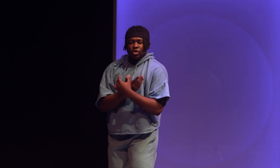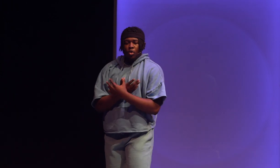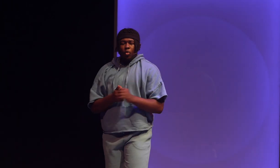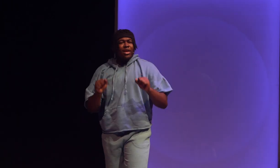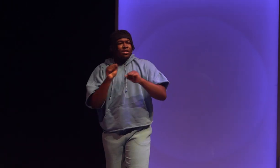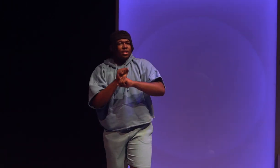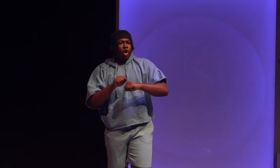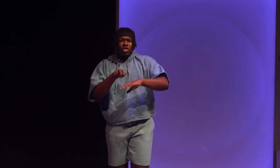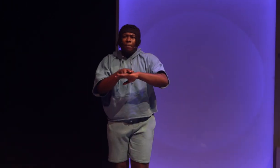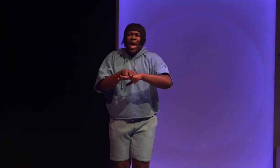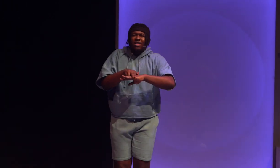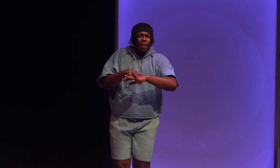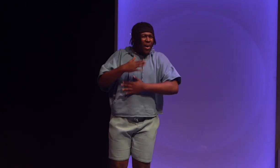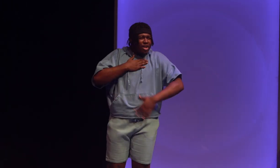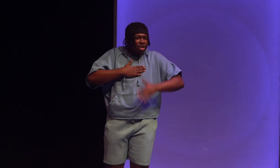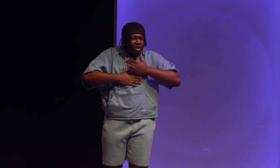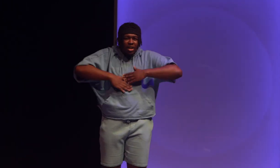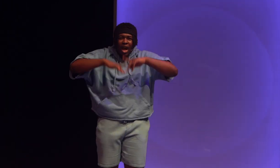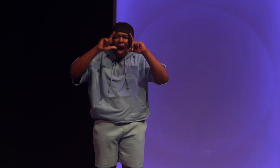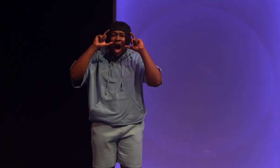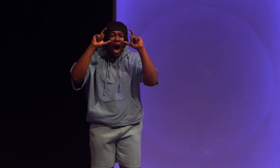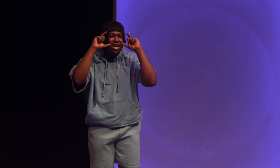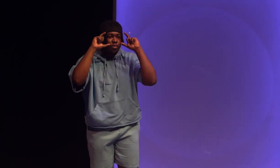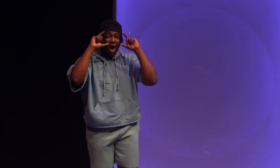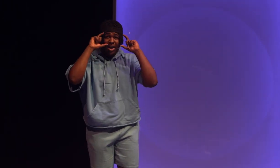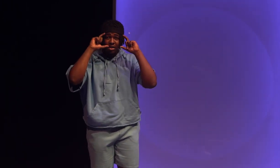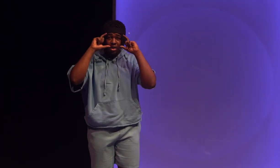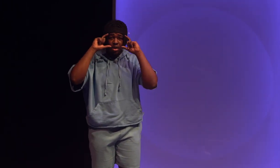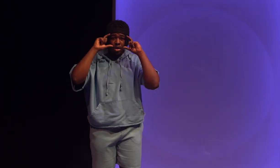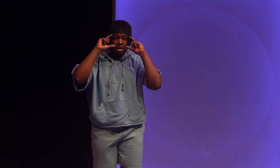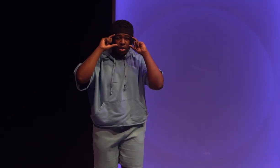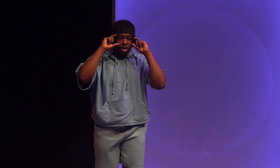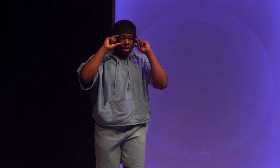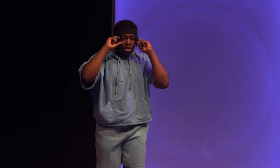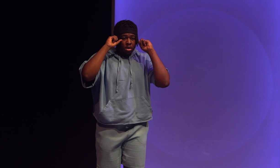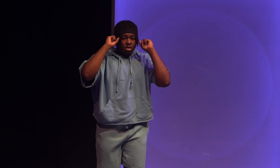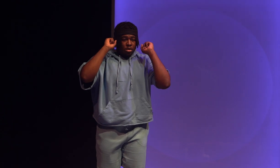Angel waits on the bed patiently, eyes wide.